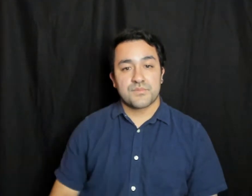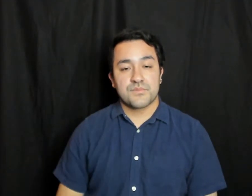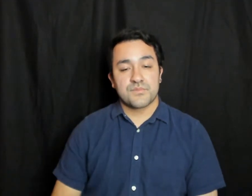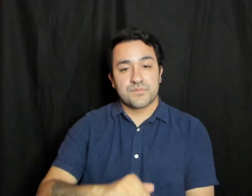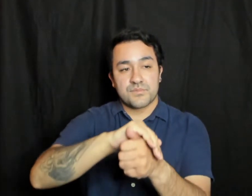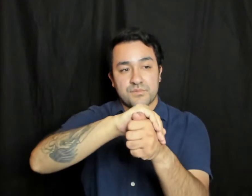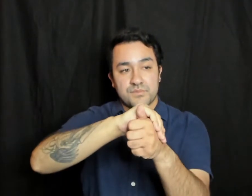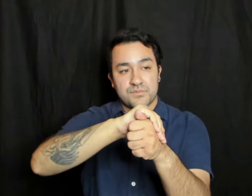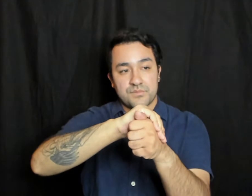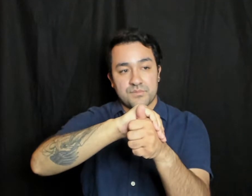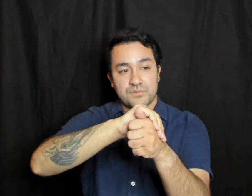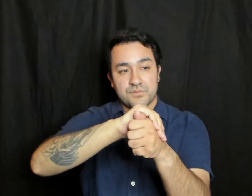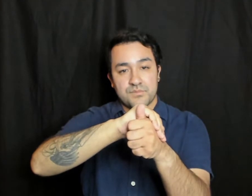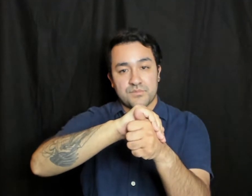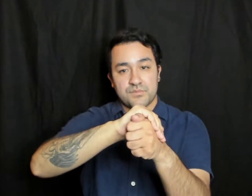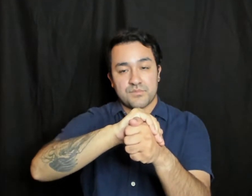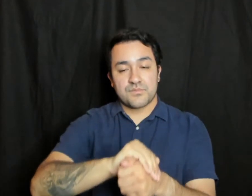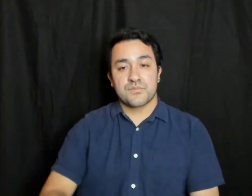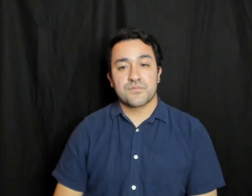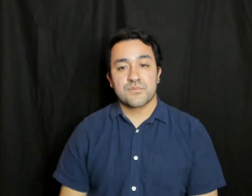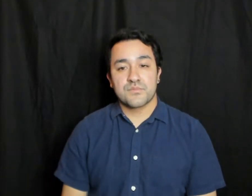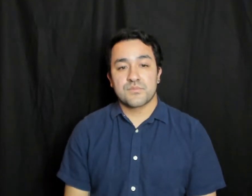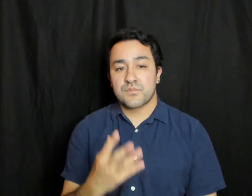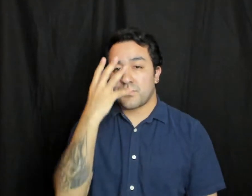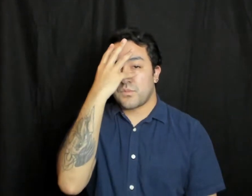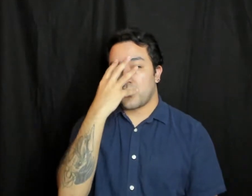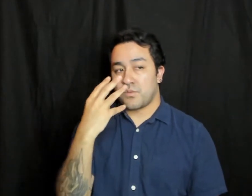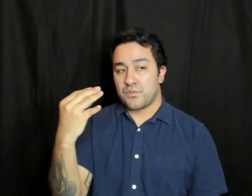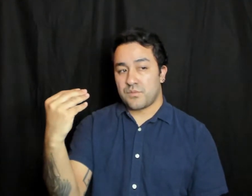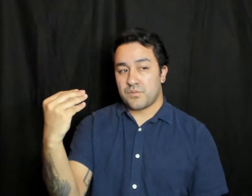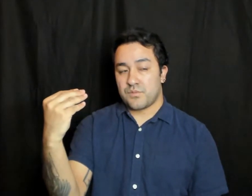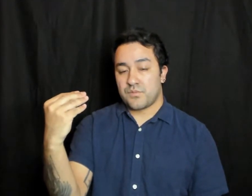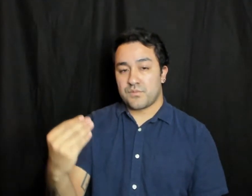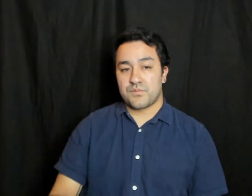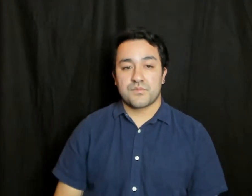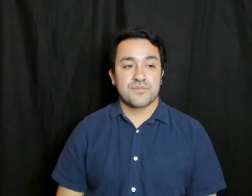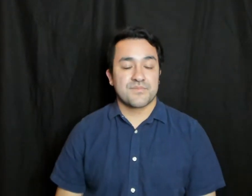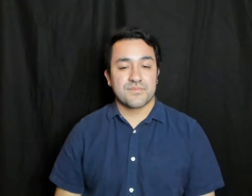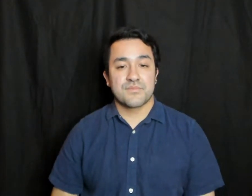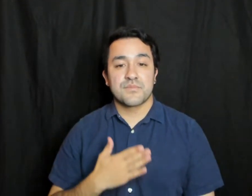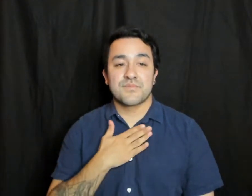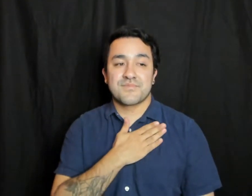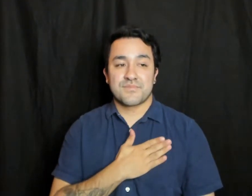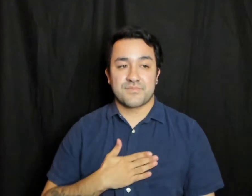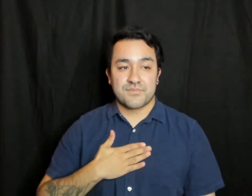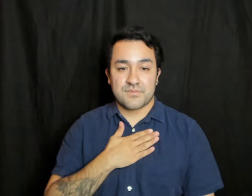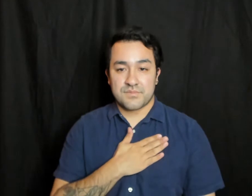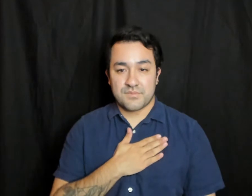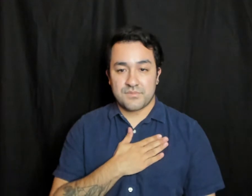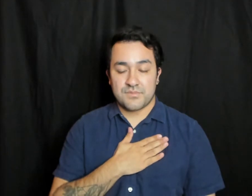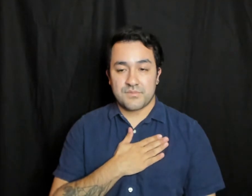TURTLE WOLF PLEASE